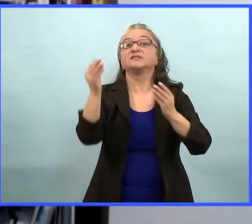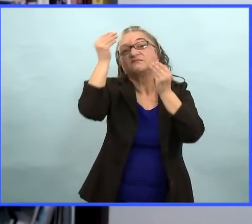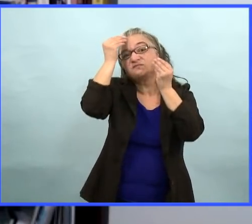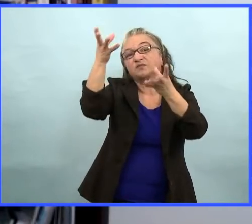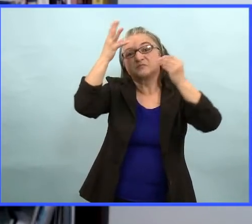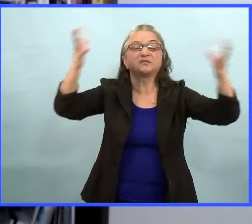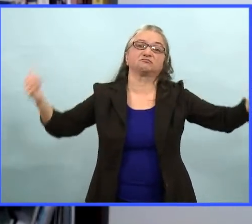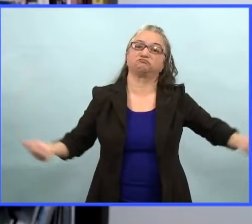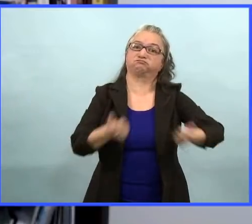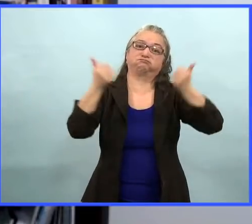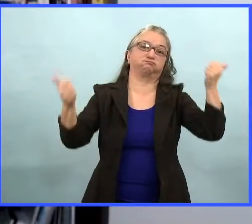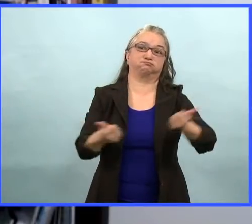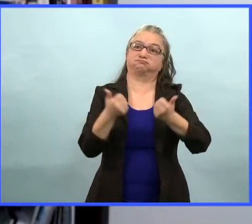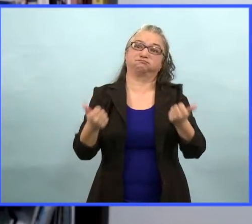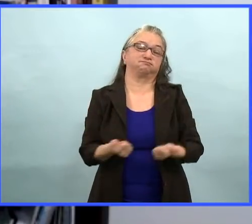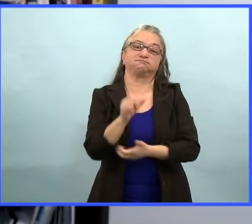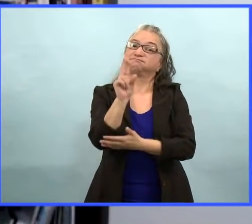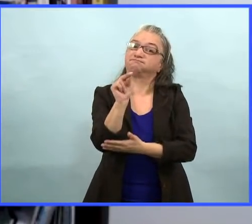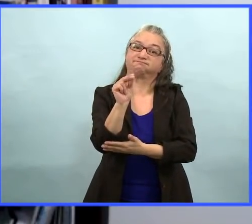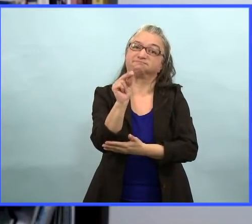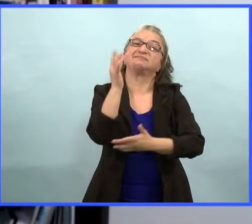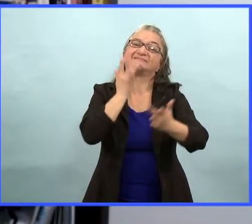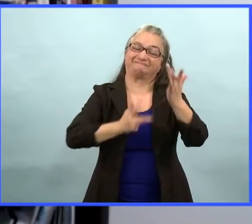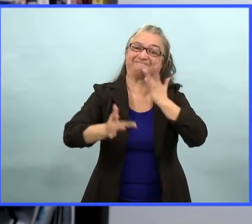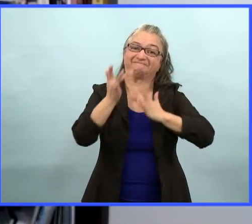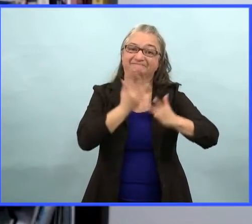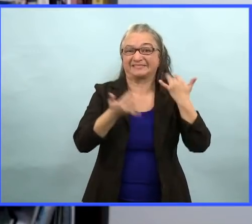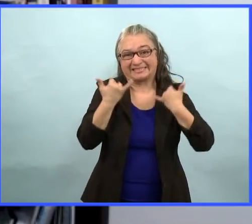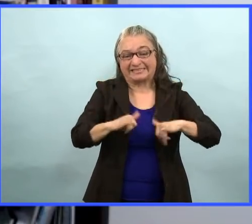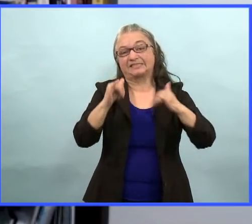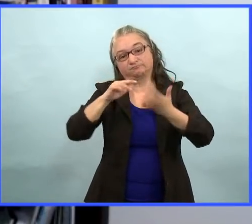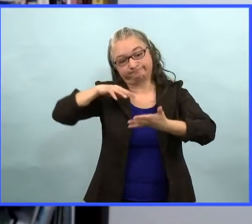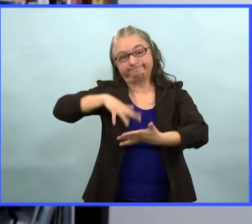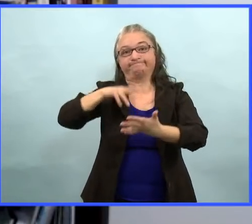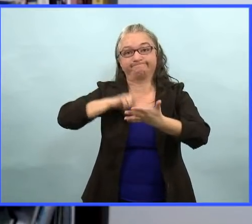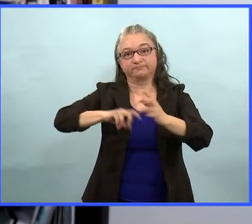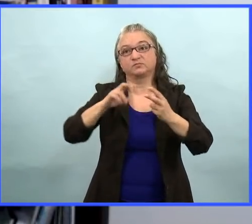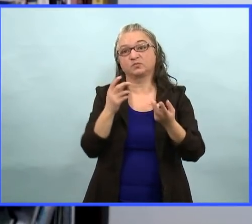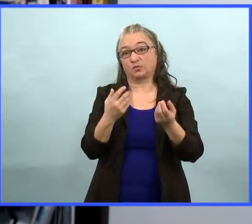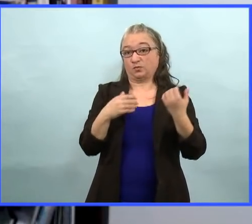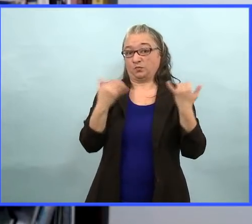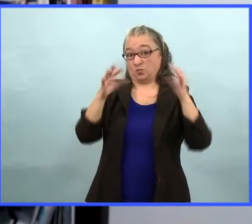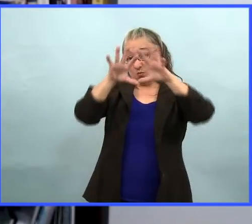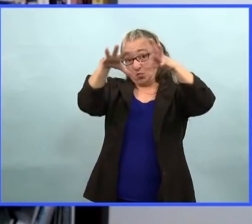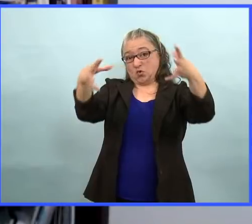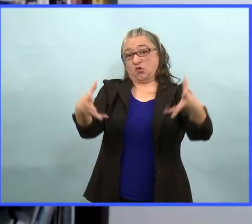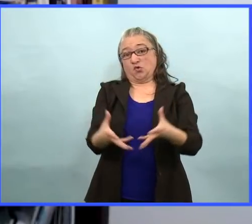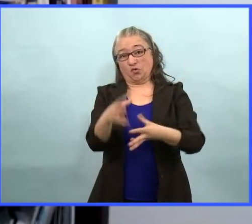preliminary safety data from real world use of boosters in teens has not shown any additional